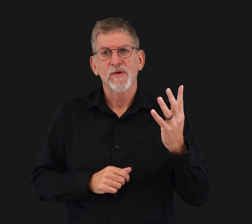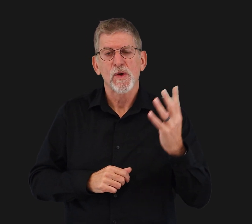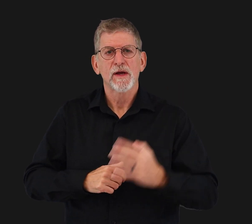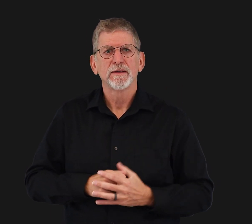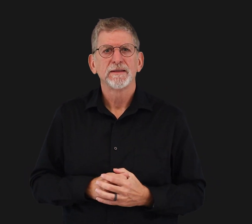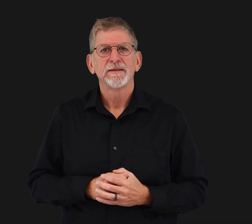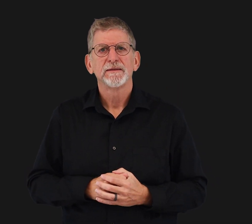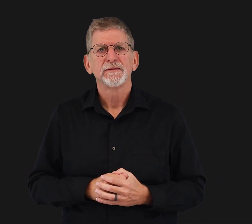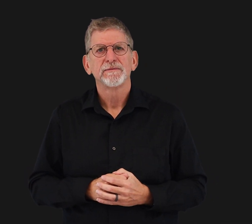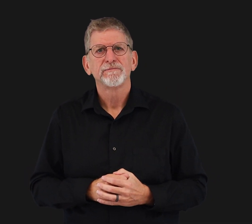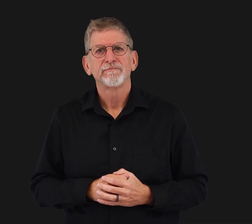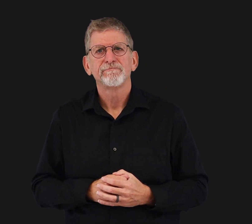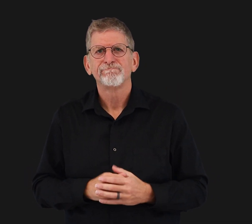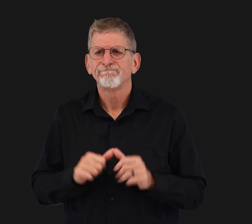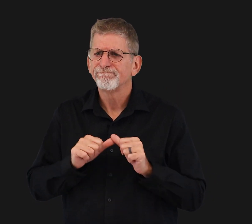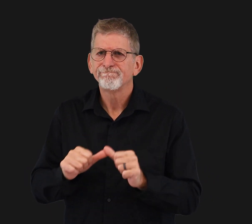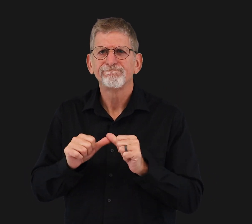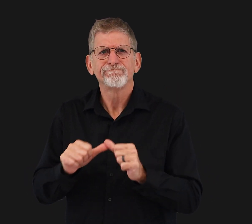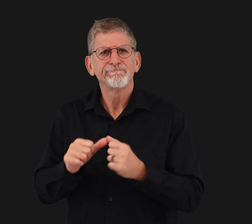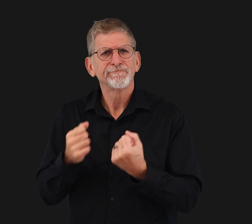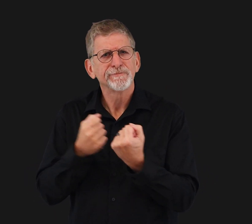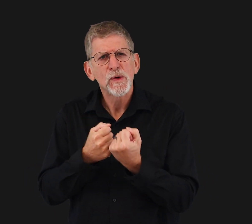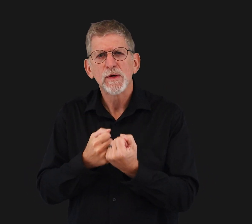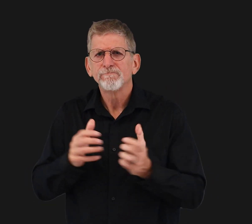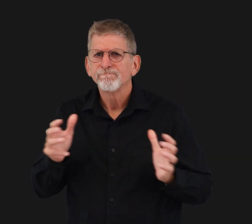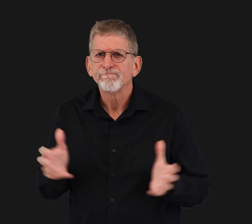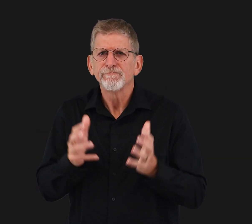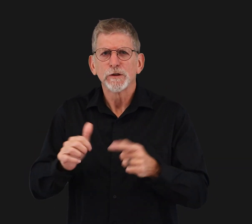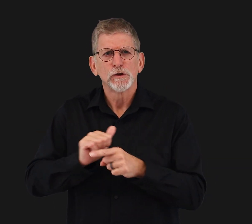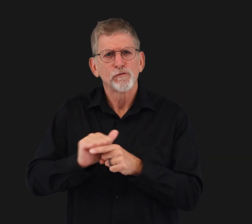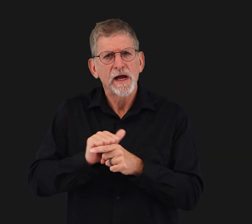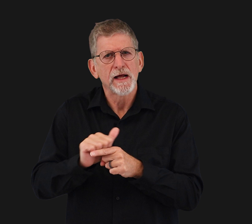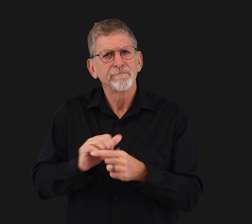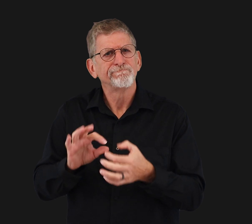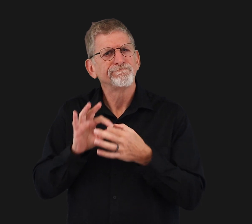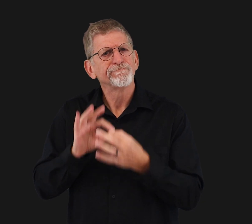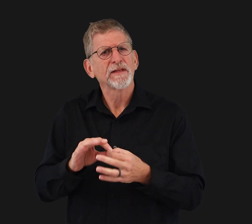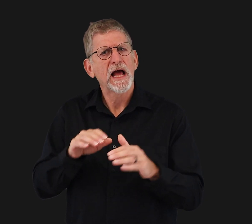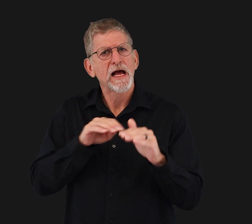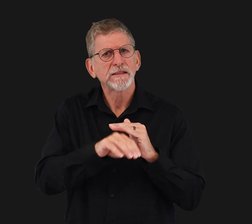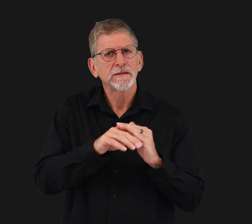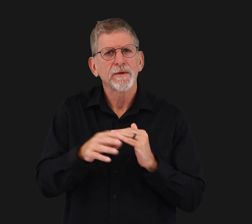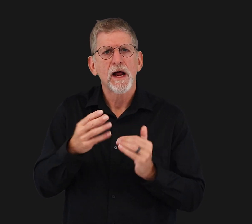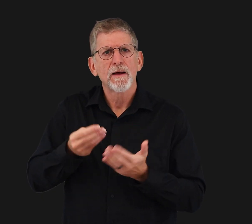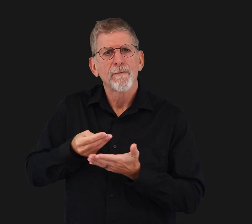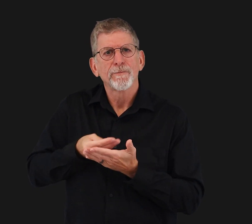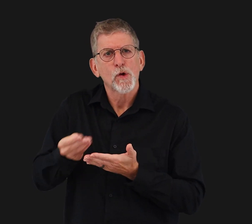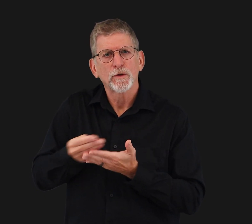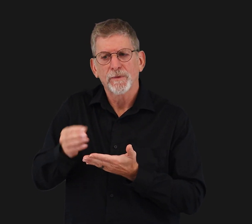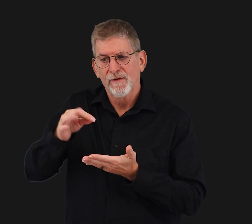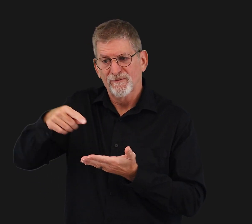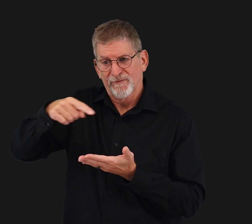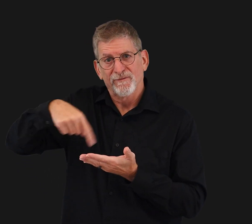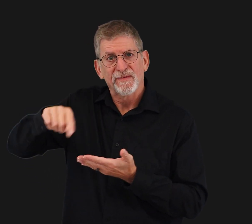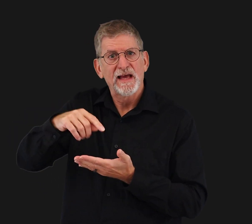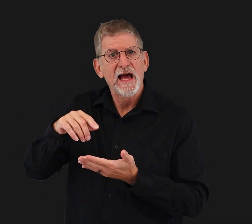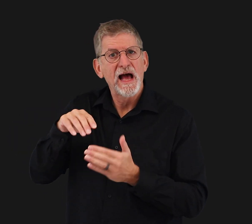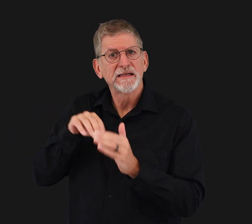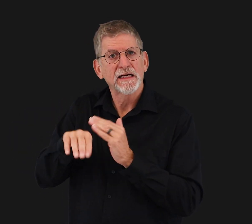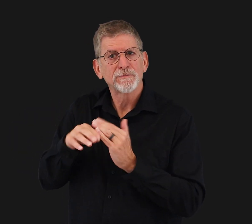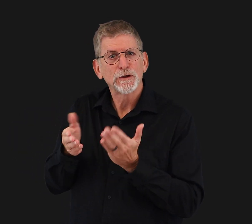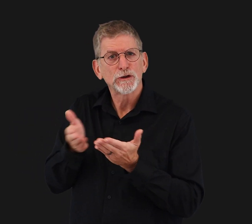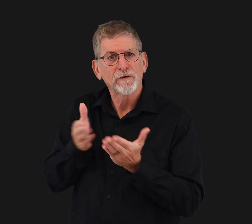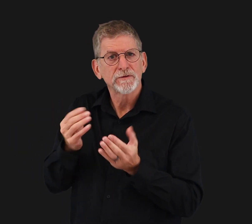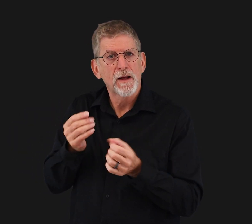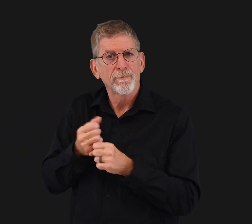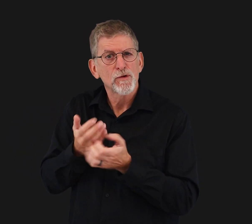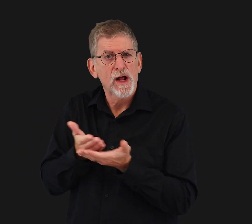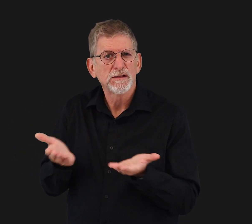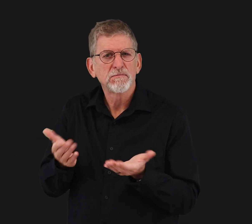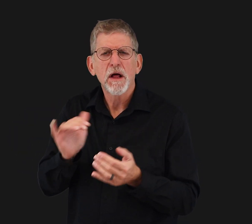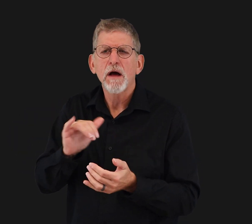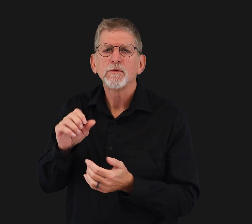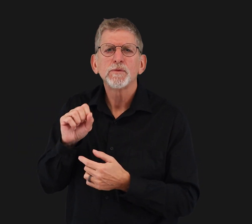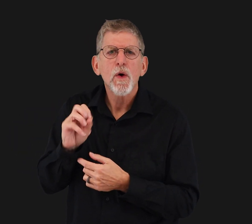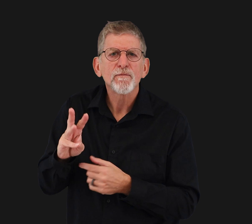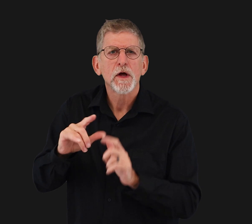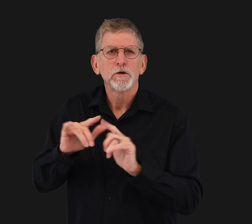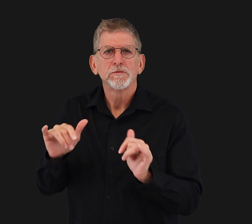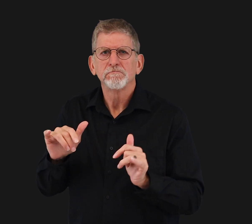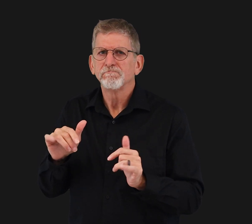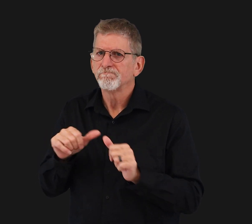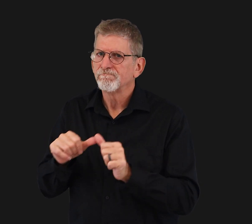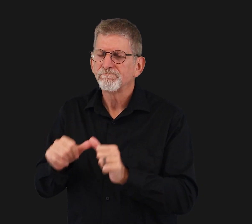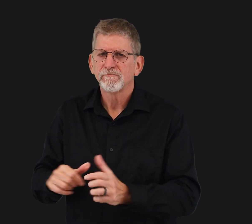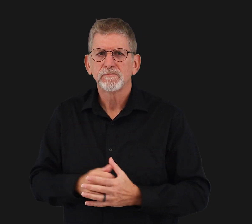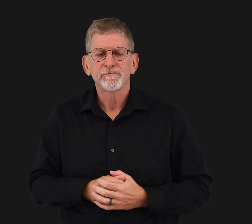• We continue to support and encourage training on accessibility and procurement of accessible services and products (e.g., software).